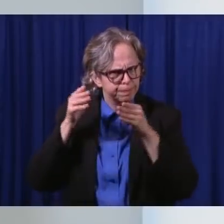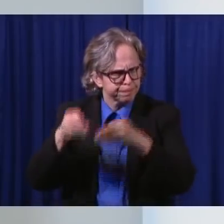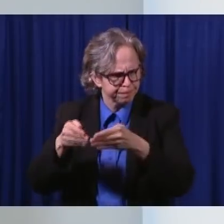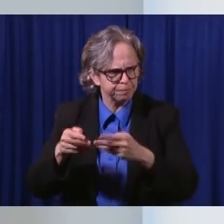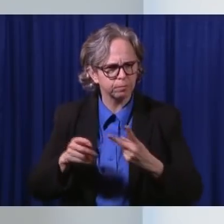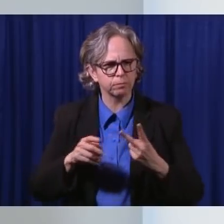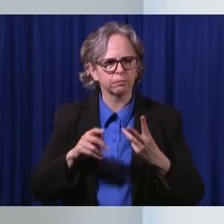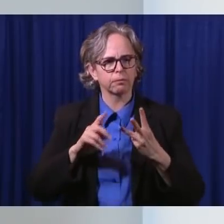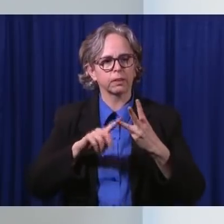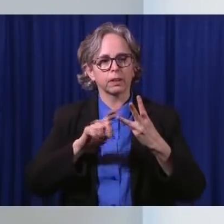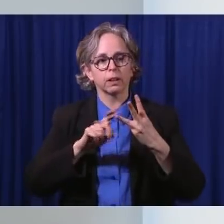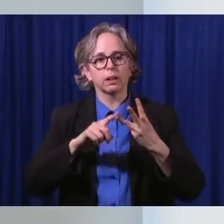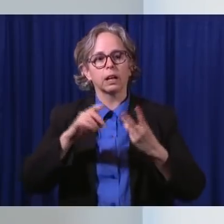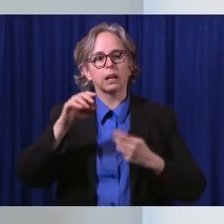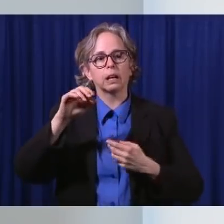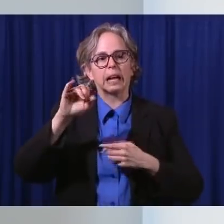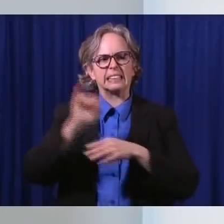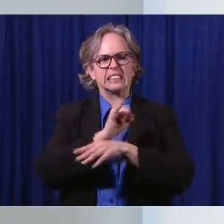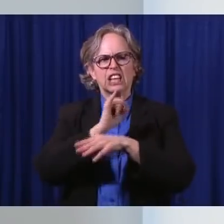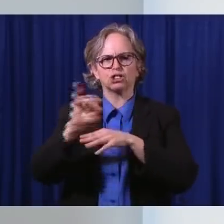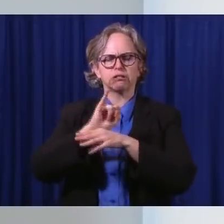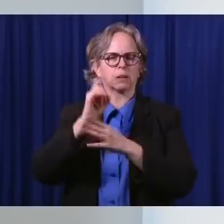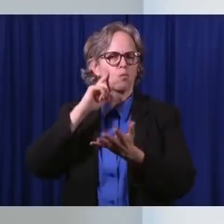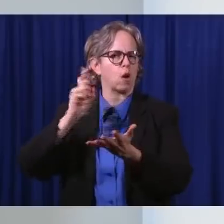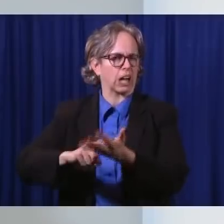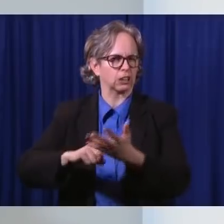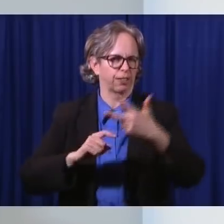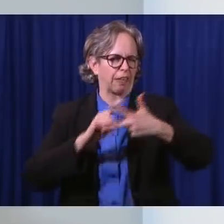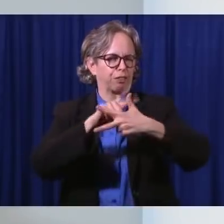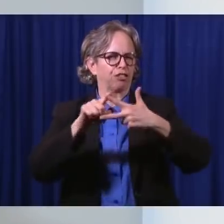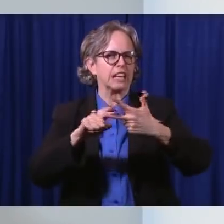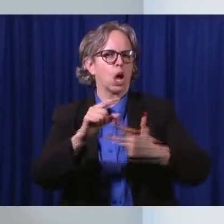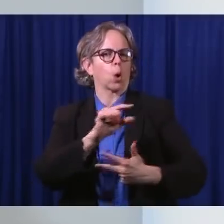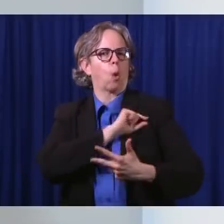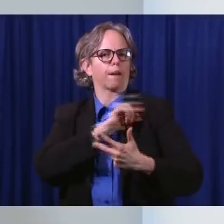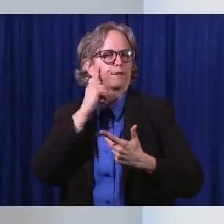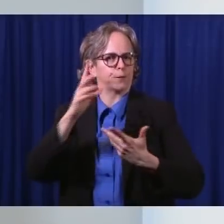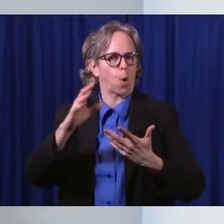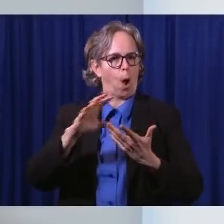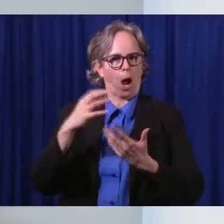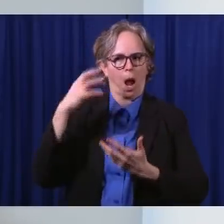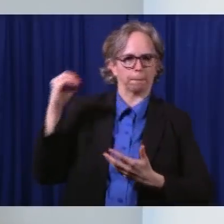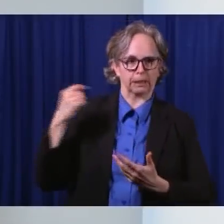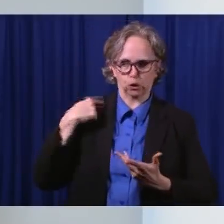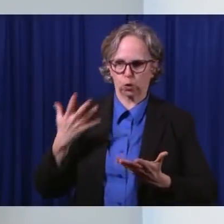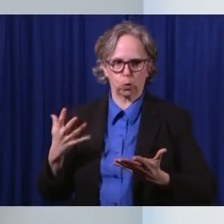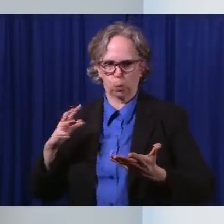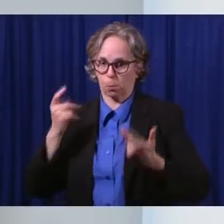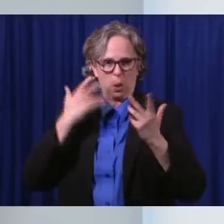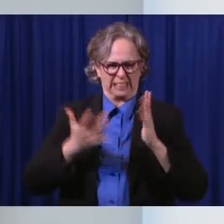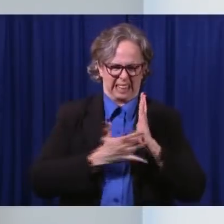SHORT TERM AND THAT'S LESS THAN A YEAR, TECH FOCUS AND THEN THE INDUSTRY RECOGNIZED. THAT'S THE NEW FUTURE IN THE ECONOMY.